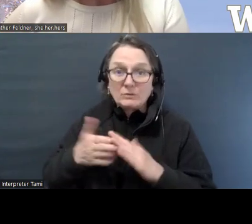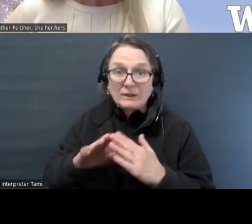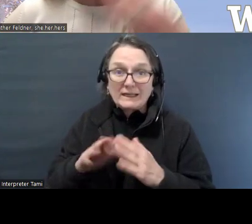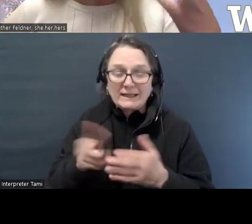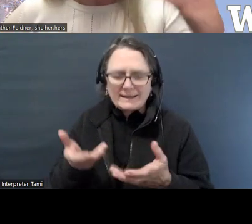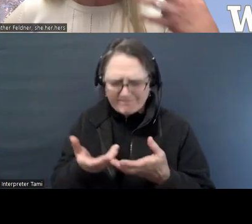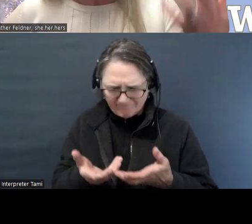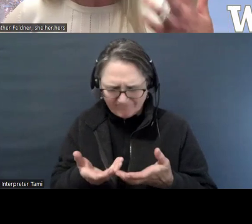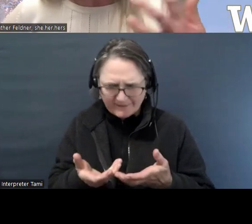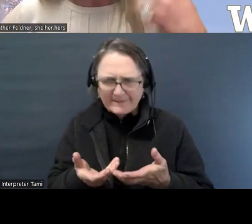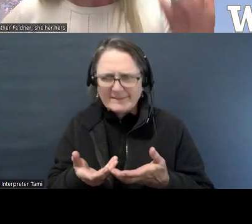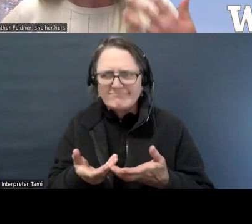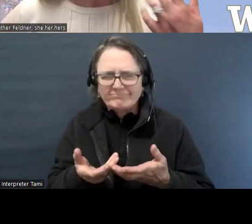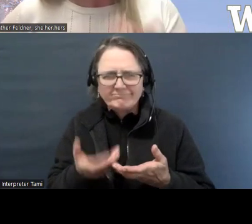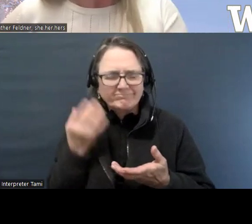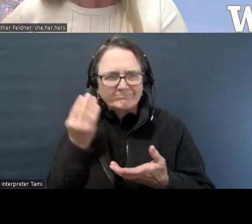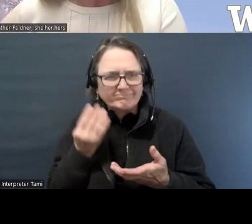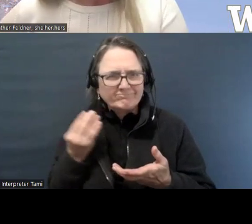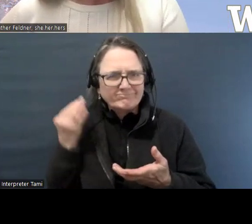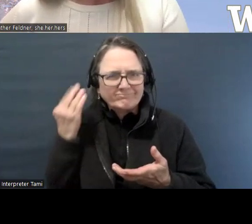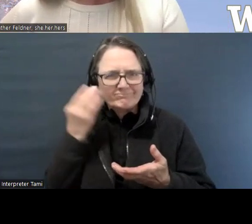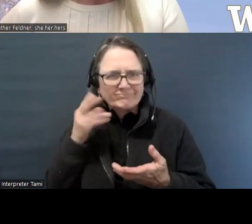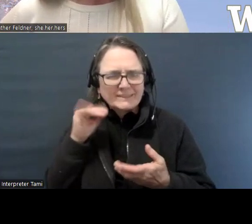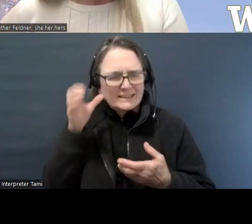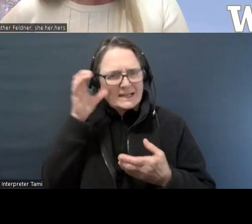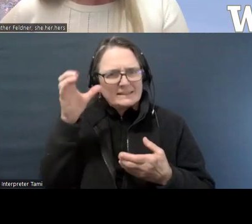or I've sat with that concept and I've sat with that, you know,